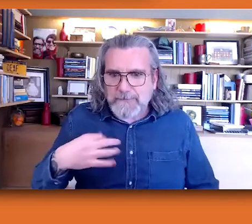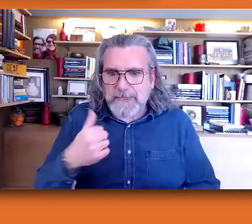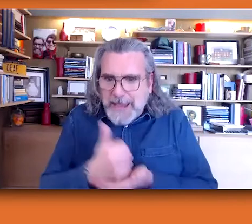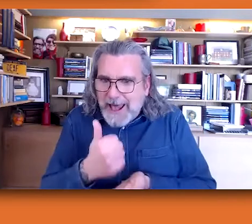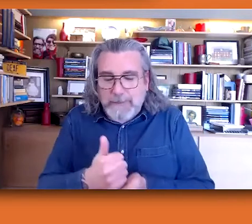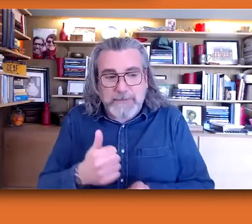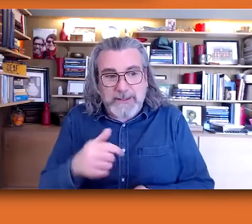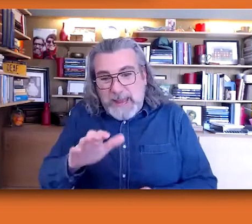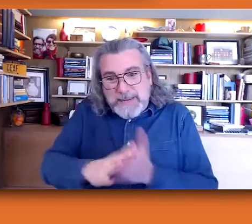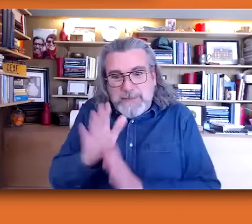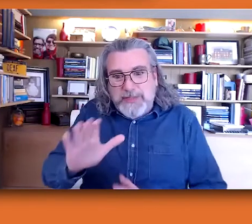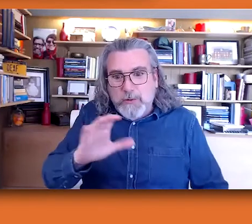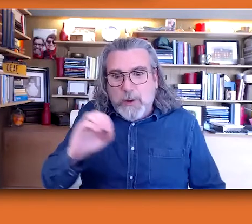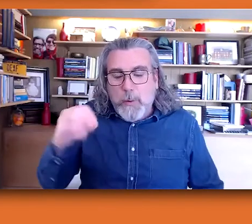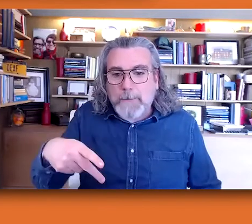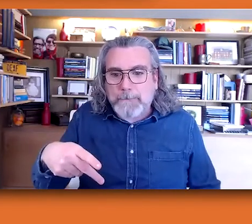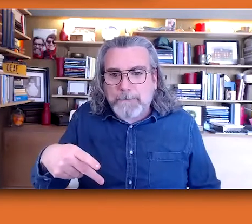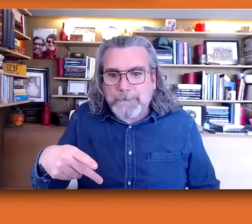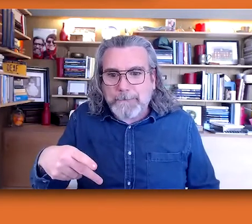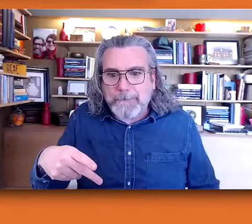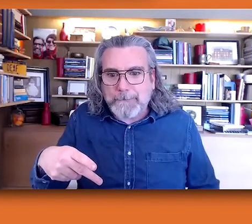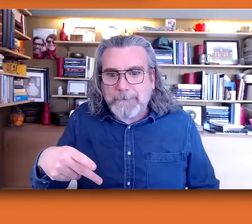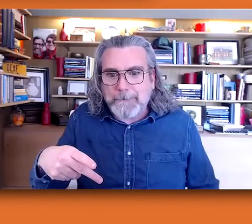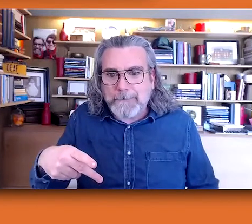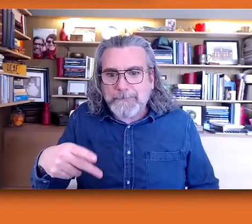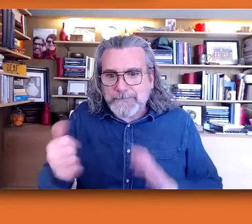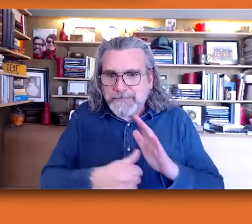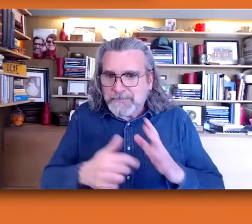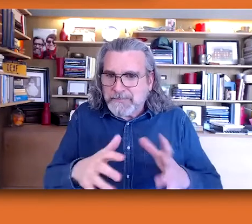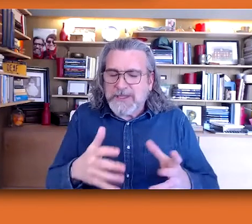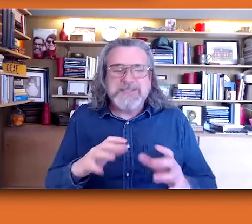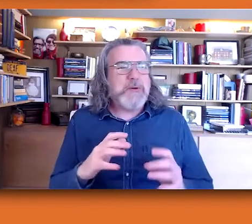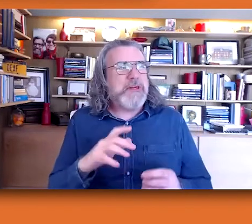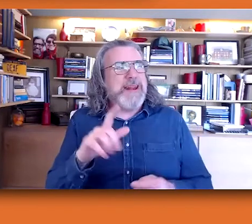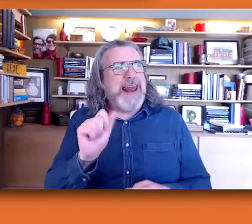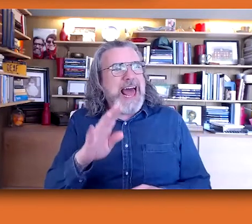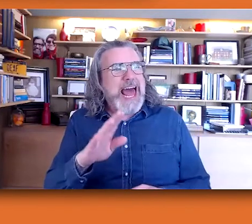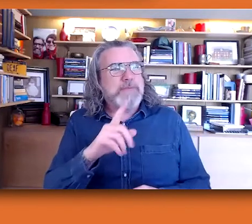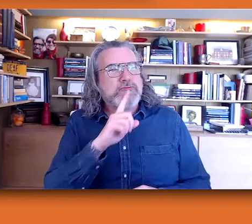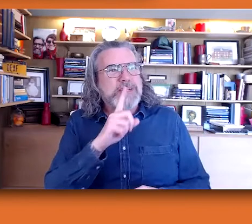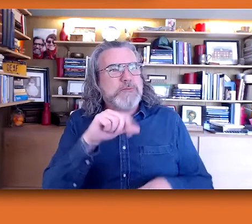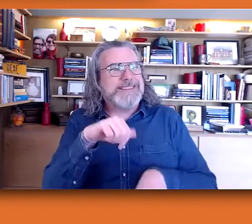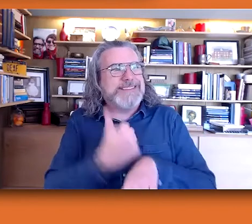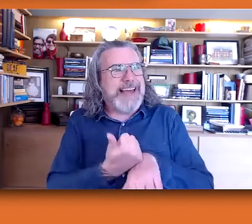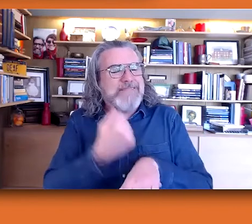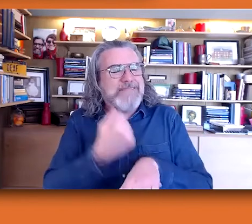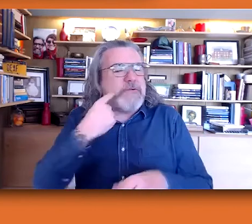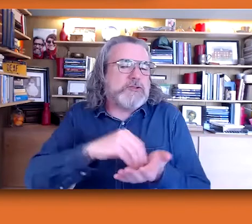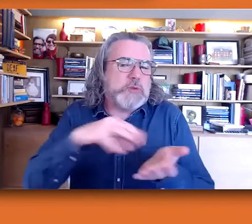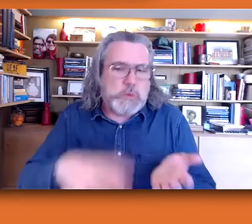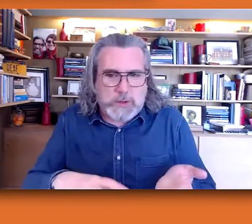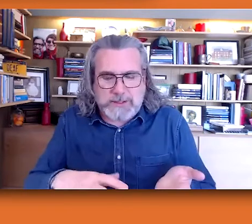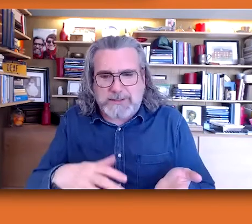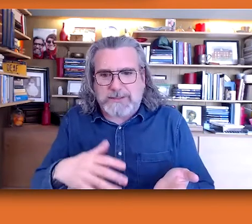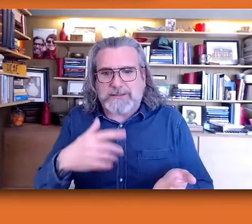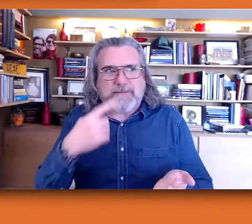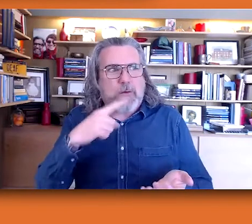and so excited to do research that they volunteered, and many of them ended up doing their co-op in the DSL2.